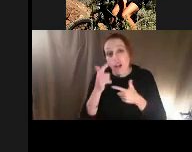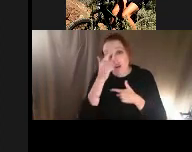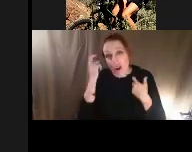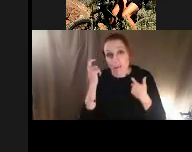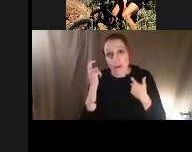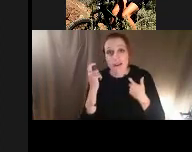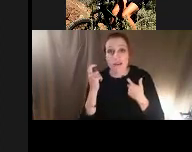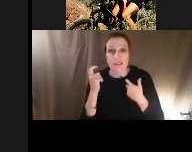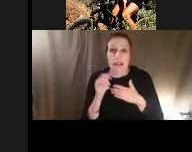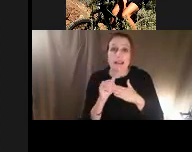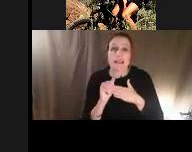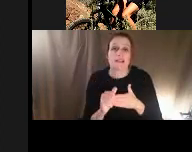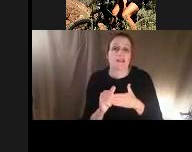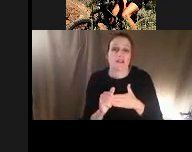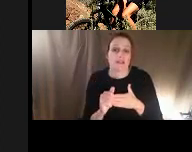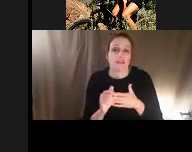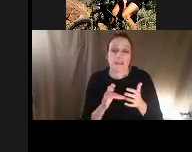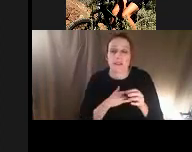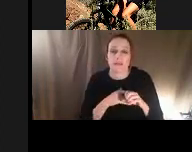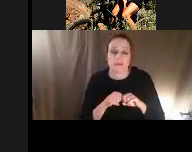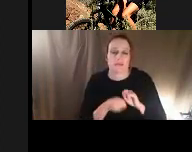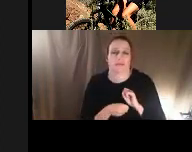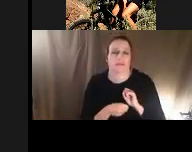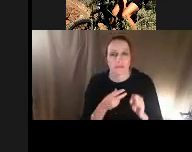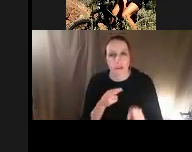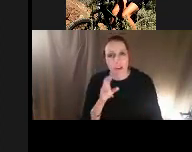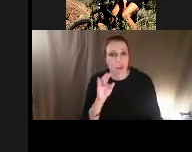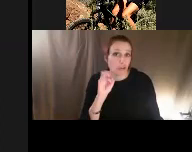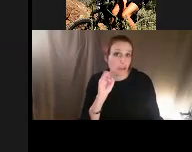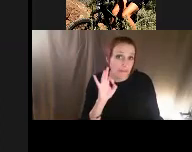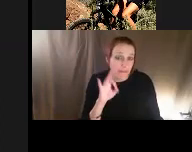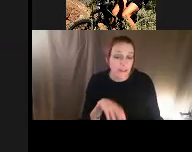So, even if you're working with an individual that does not experience any post traumatic stress or